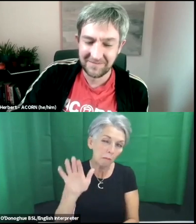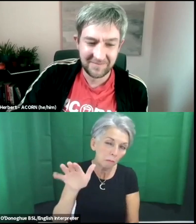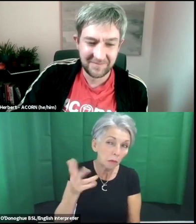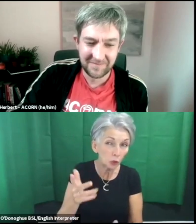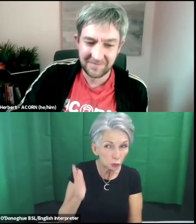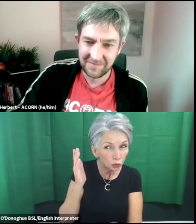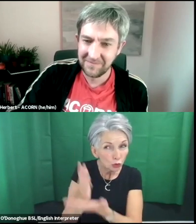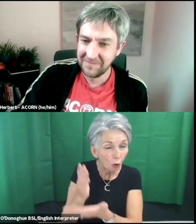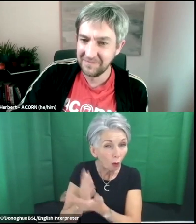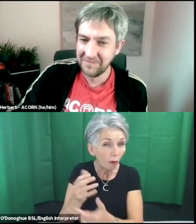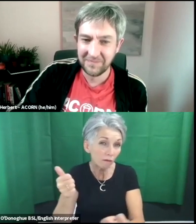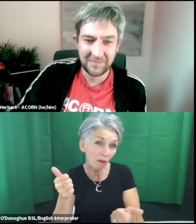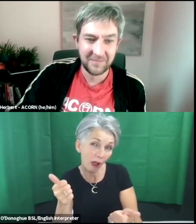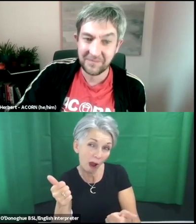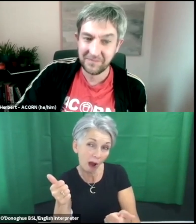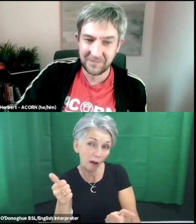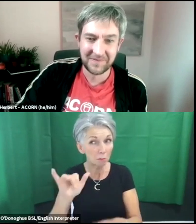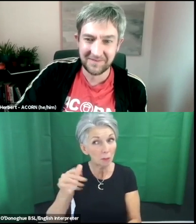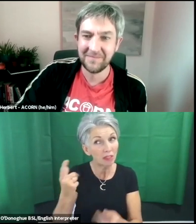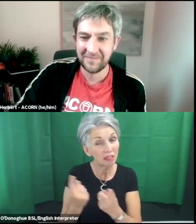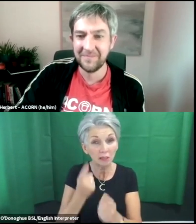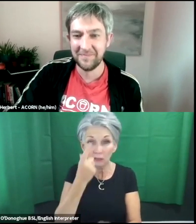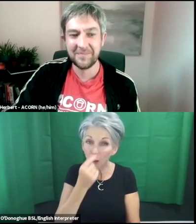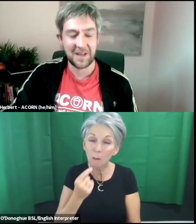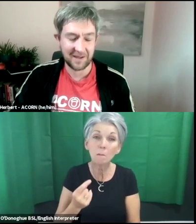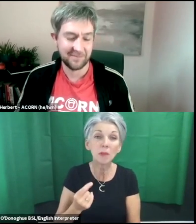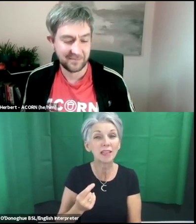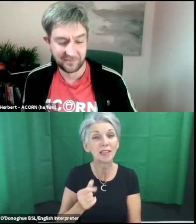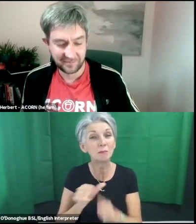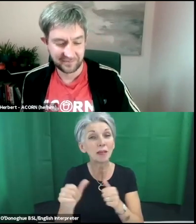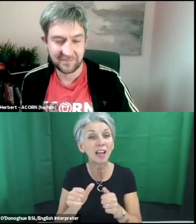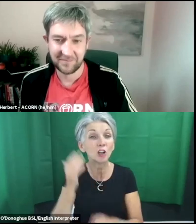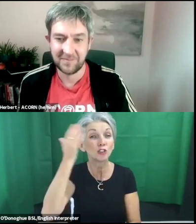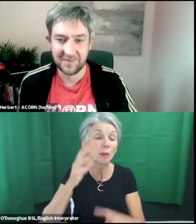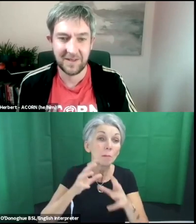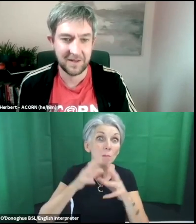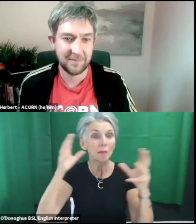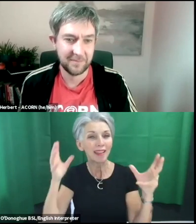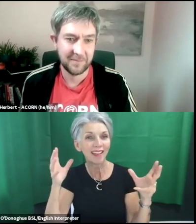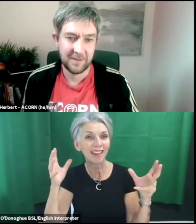couldn't everything be better? dream bigger. The world could be better than this."